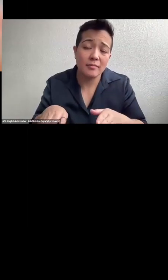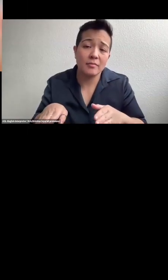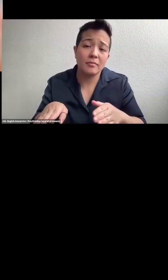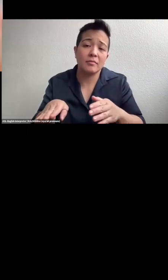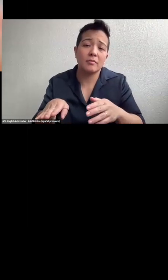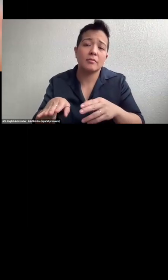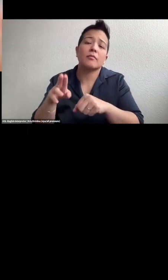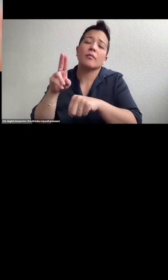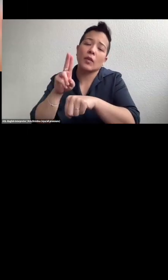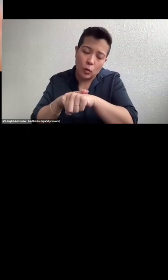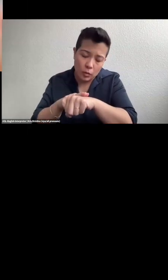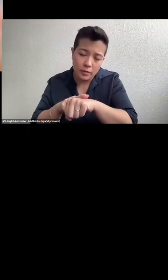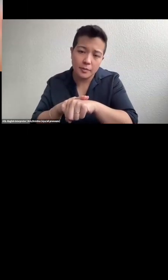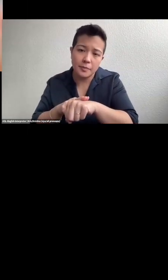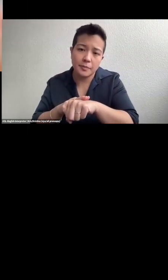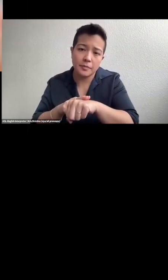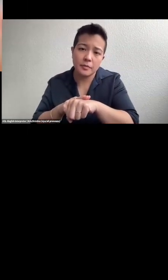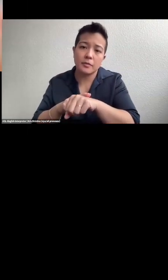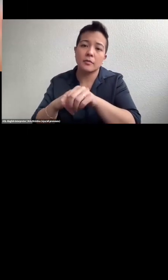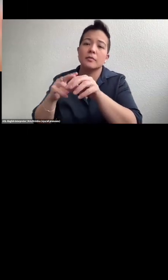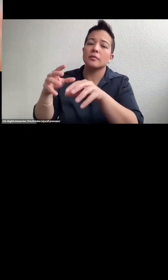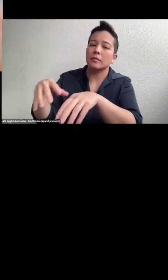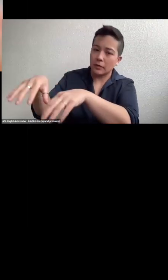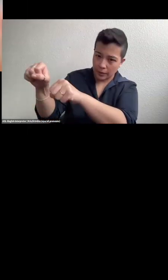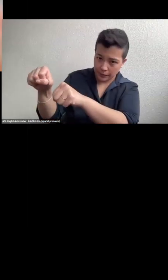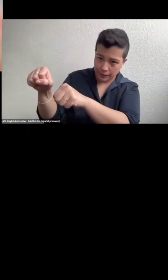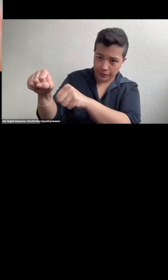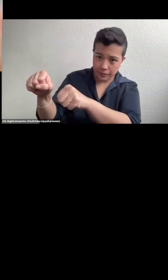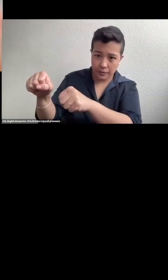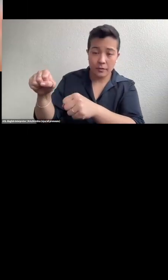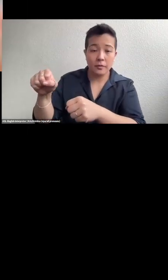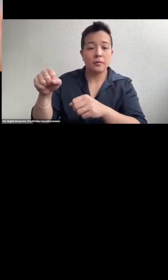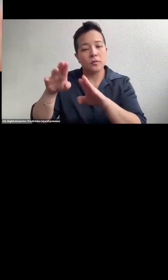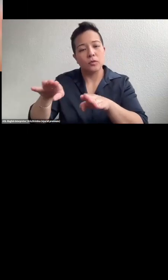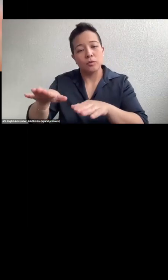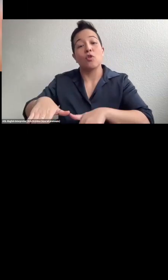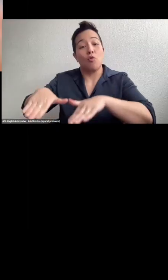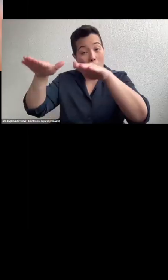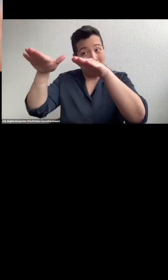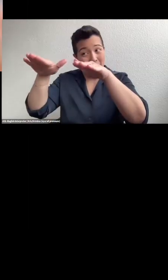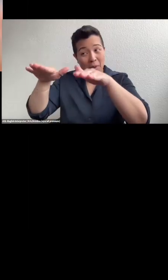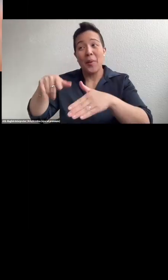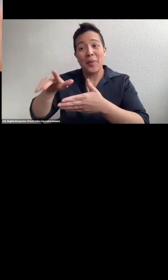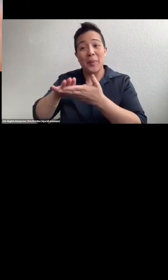course, you know, adopting, you know, children grow up. They become, you know, they become adults